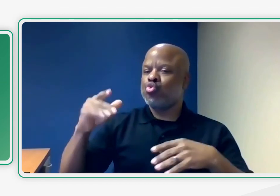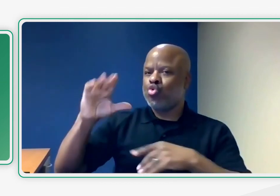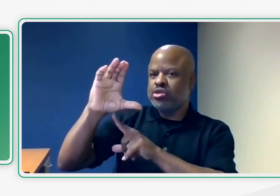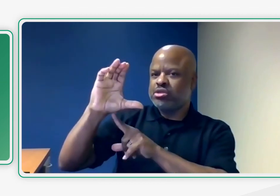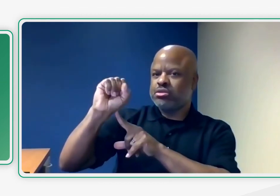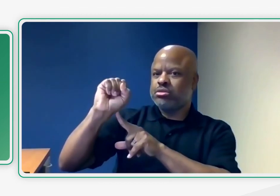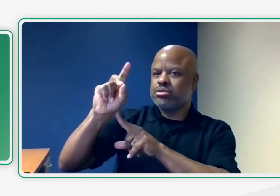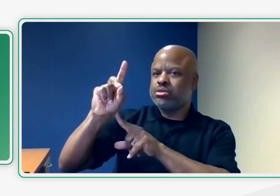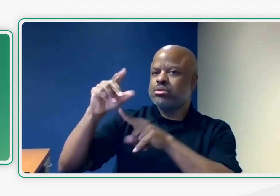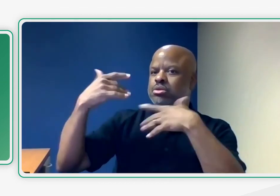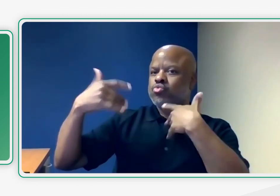All right, so this is some exciting news.